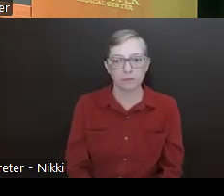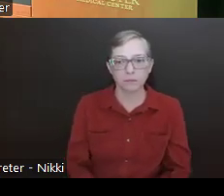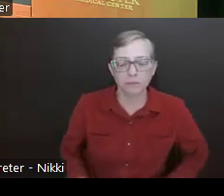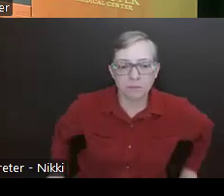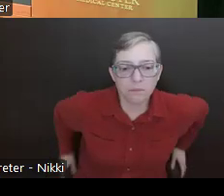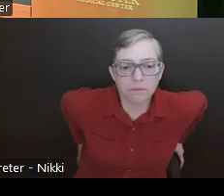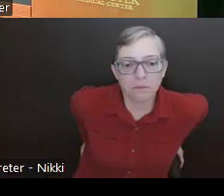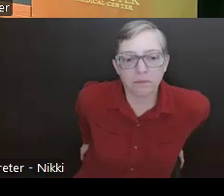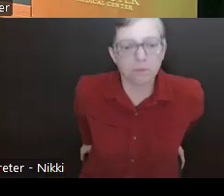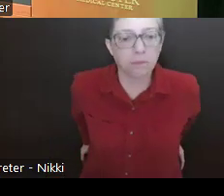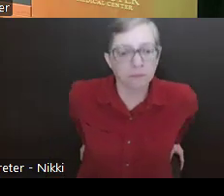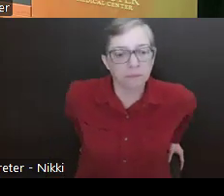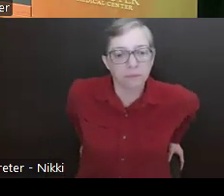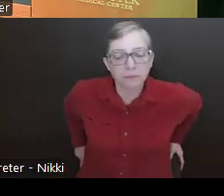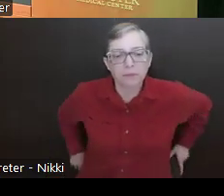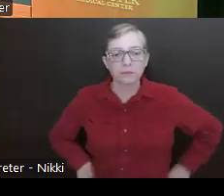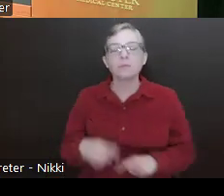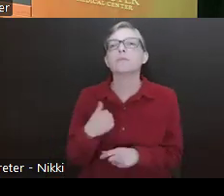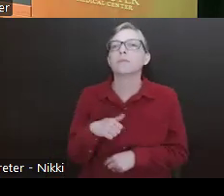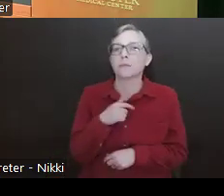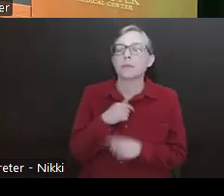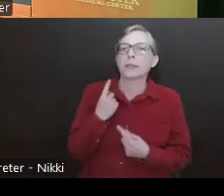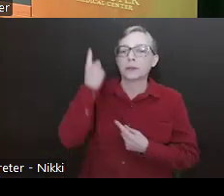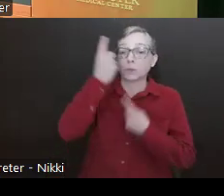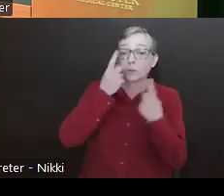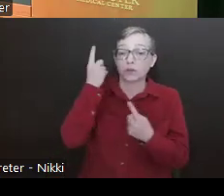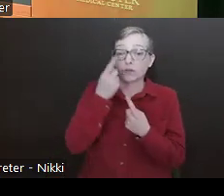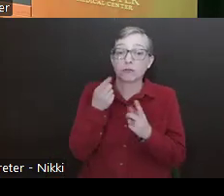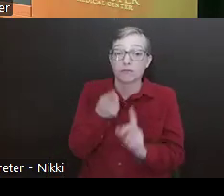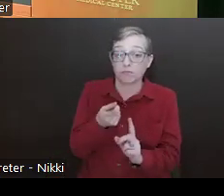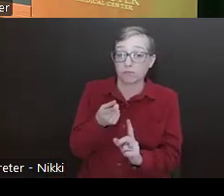whether or not anti-depressants actually have some type of cardiovascular benefit and believe